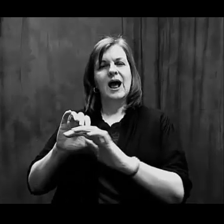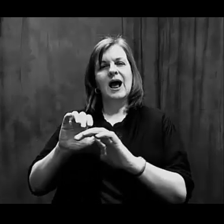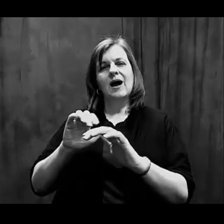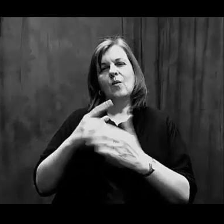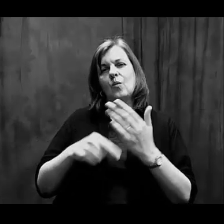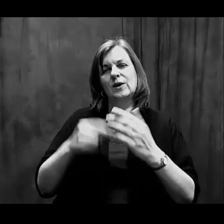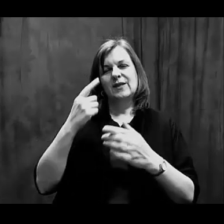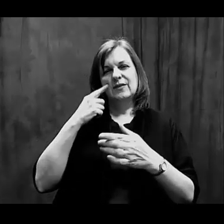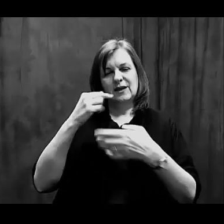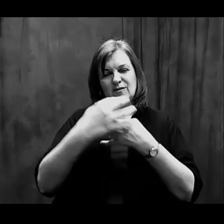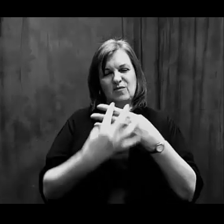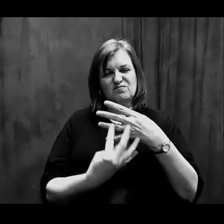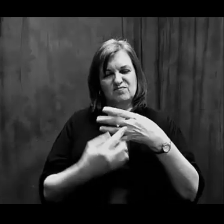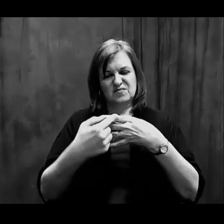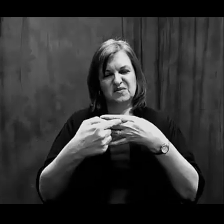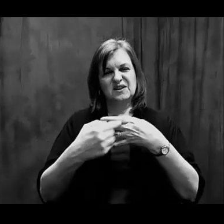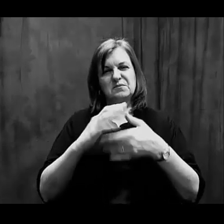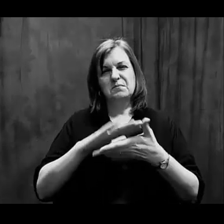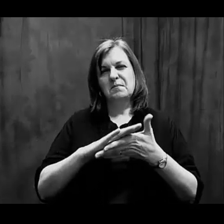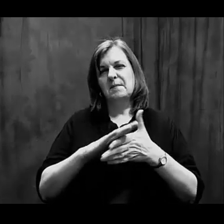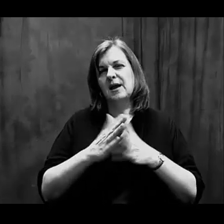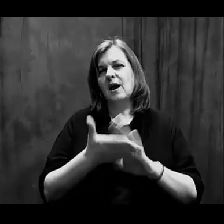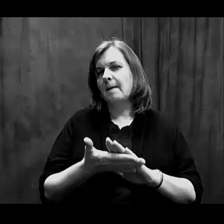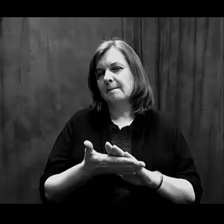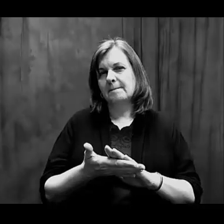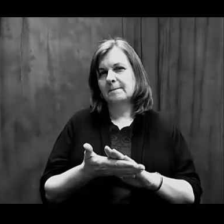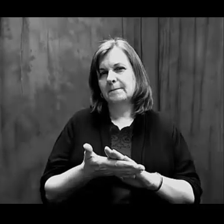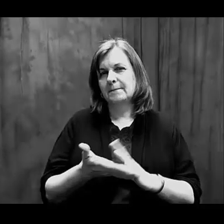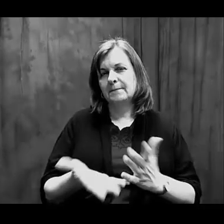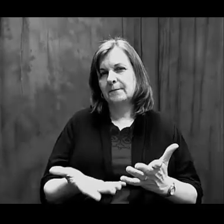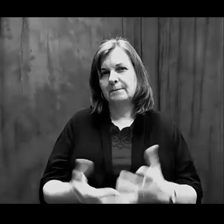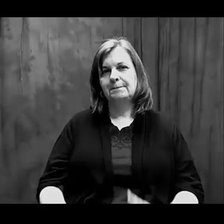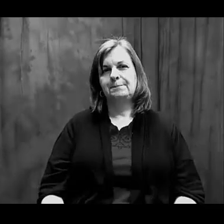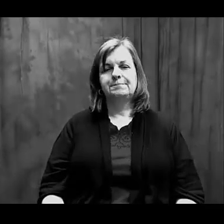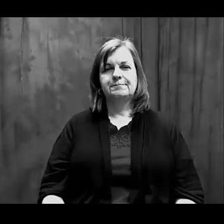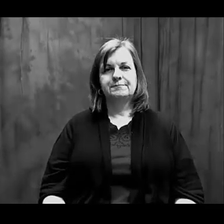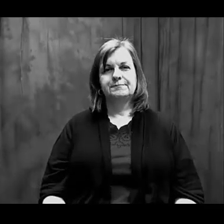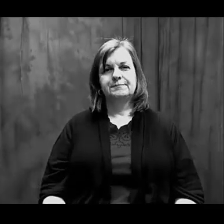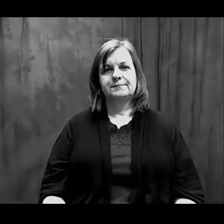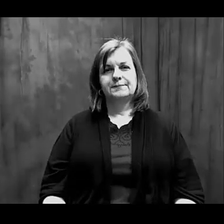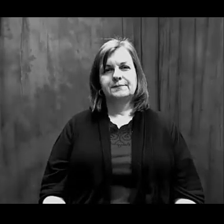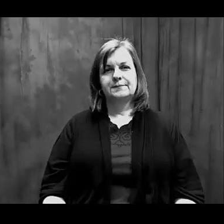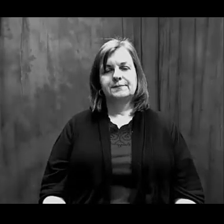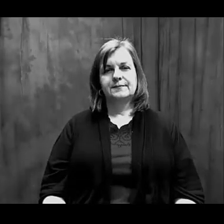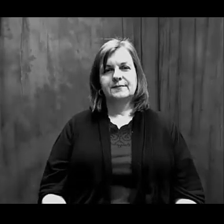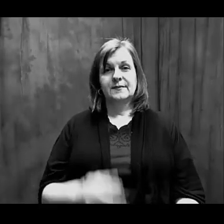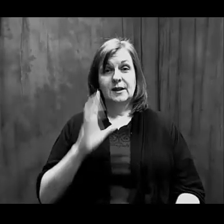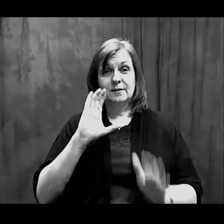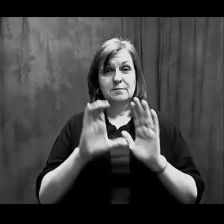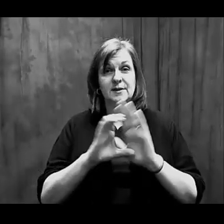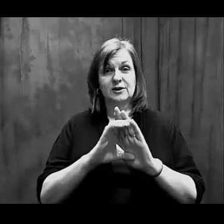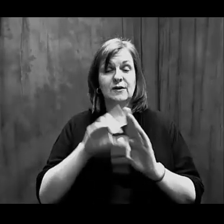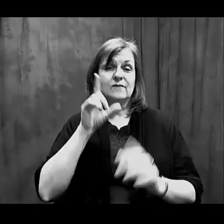so what do you think that these are going to become??